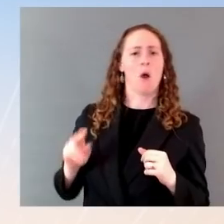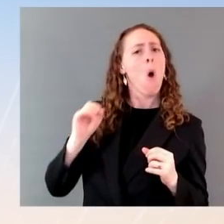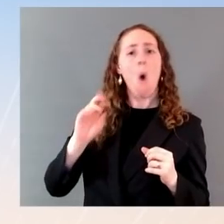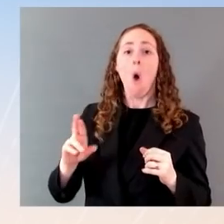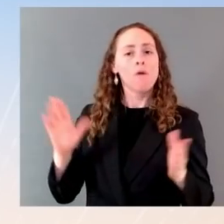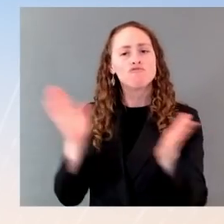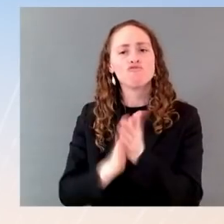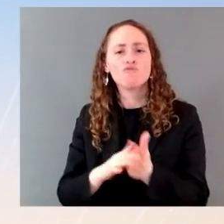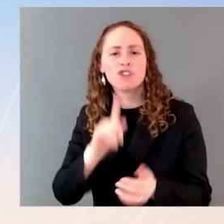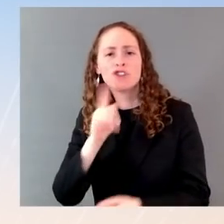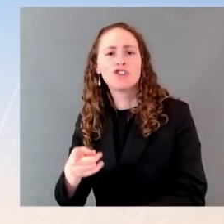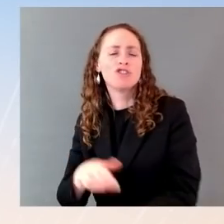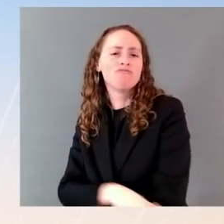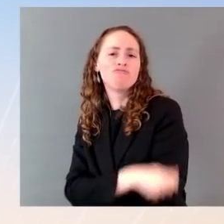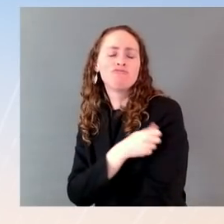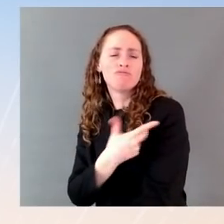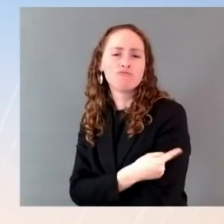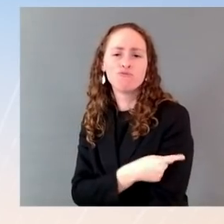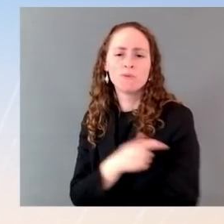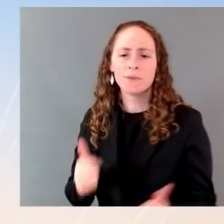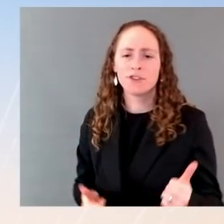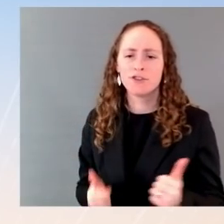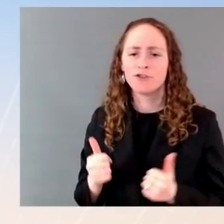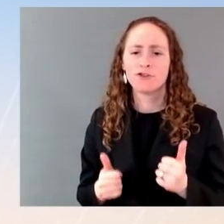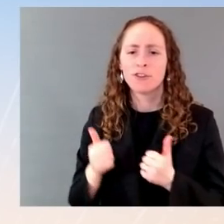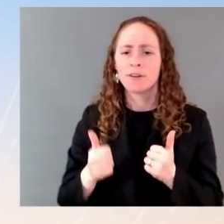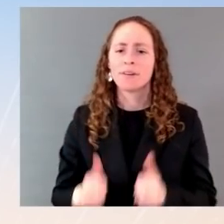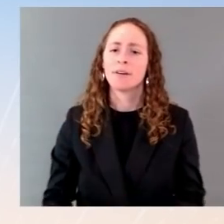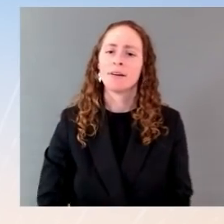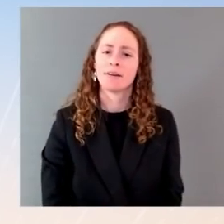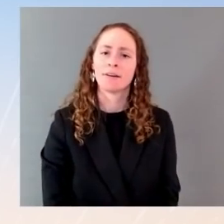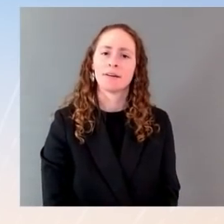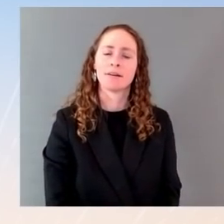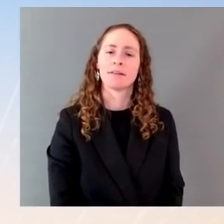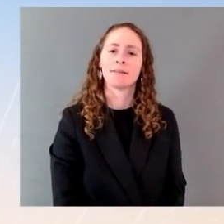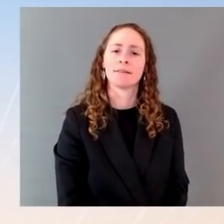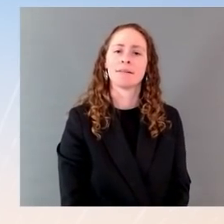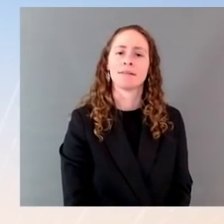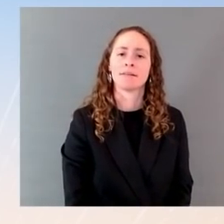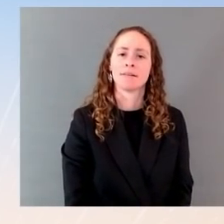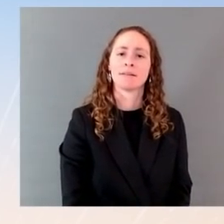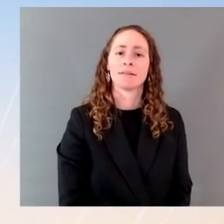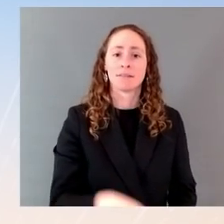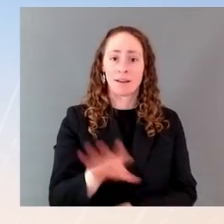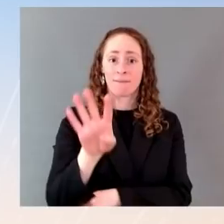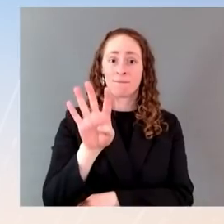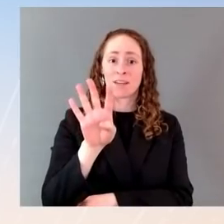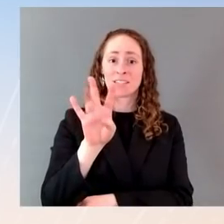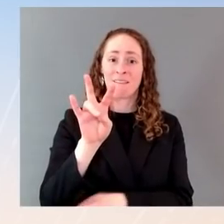Forty-seven million people have already received a booster. About 1 million people are getting boosted